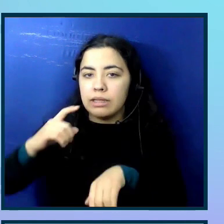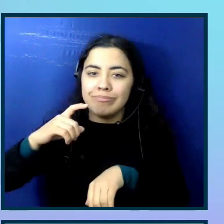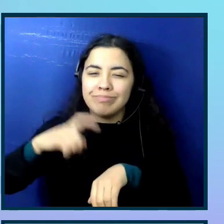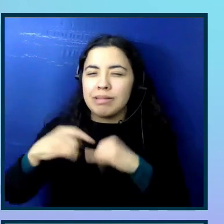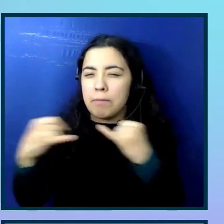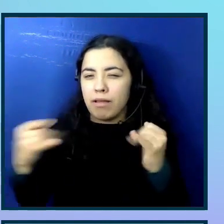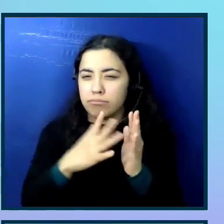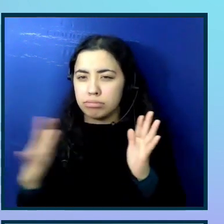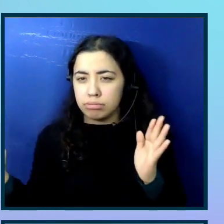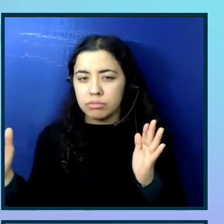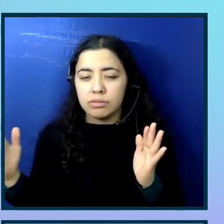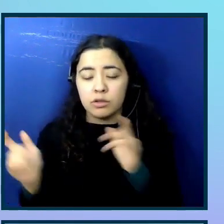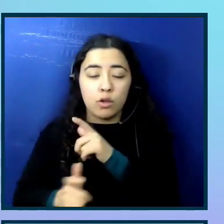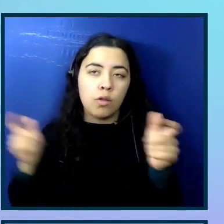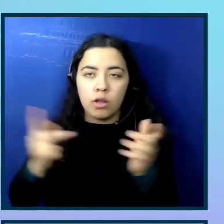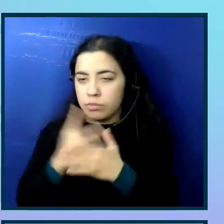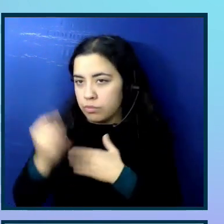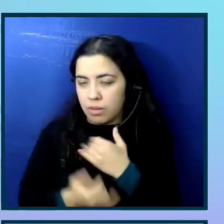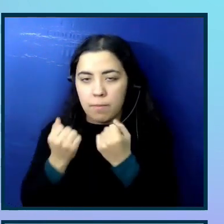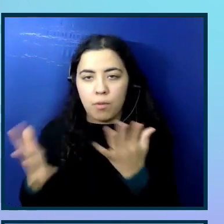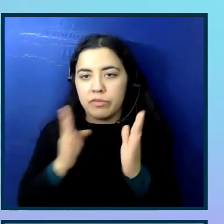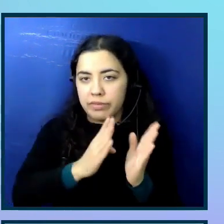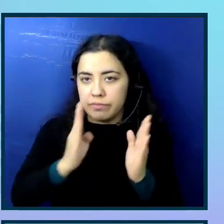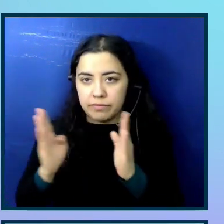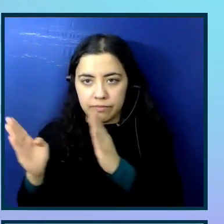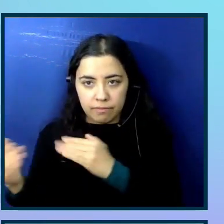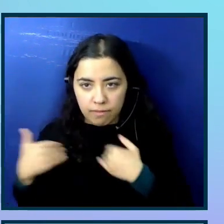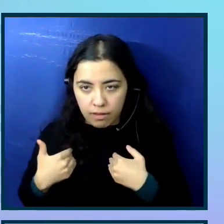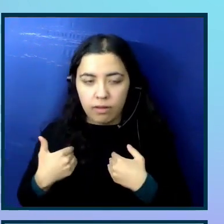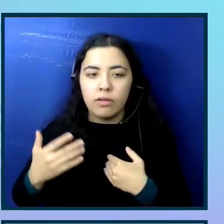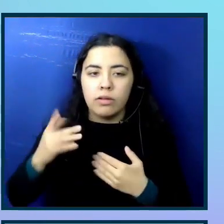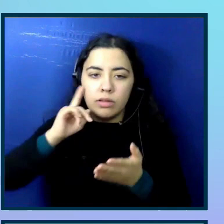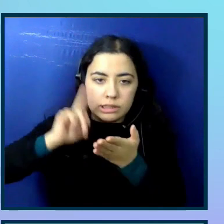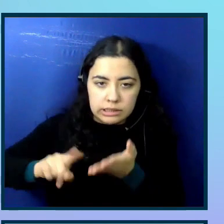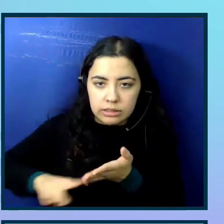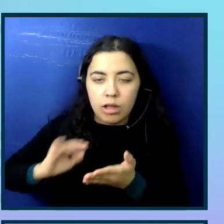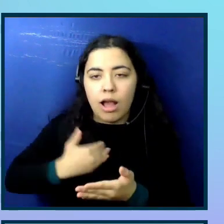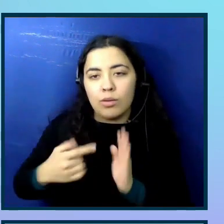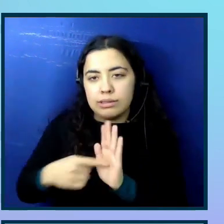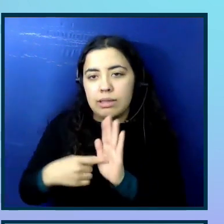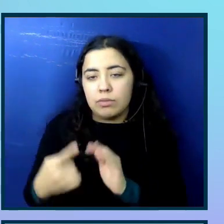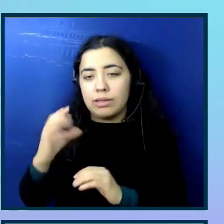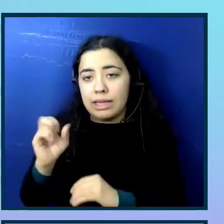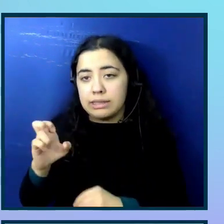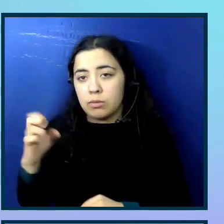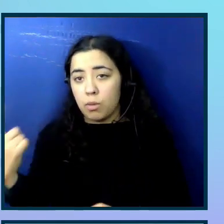It's one very, very large project with multiple phases. Our key study is having two of those phases. We'll talk to you about like how we've partnered